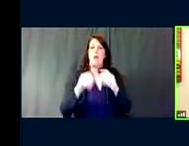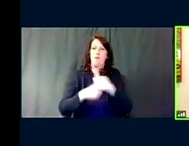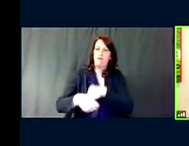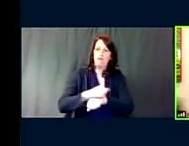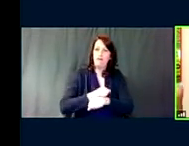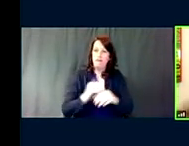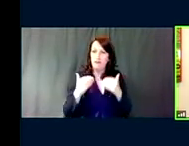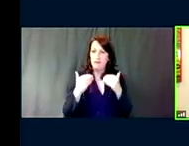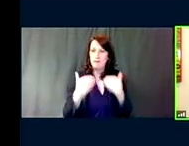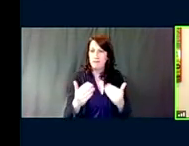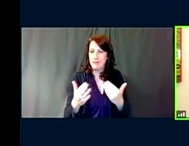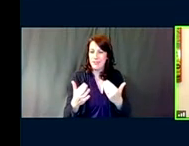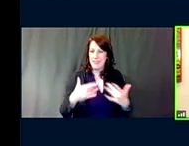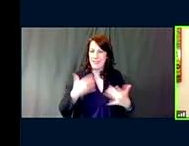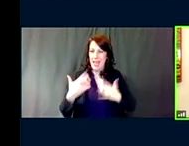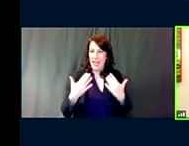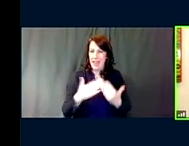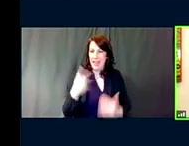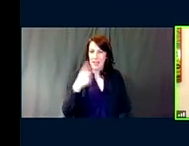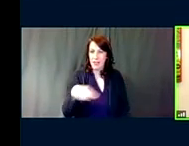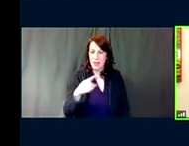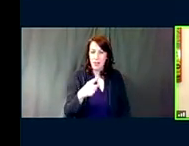SUPPORT, IT WILL BE MORE EXCITING AND EASIER FOR YOU AS